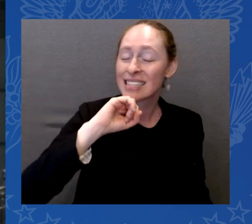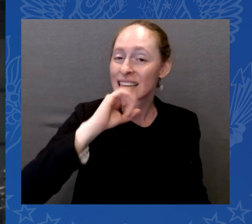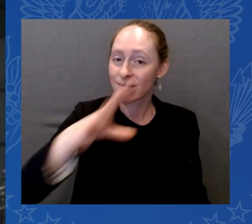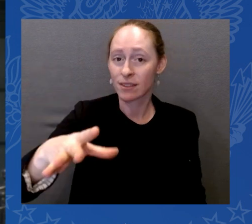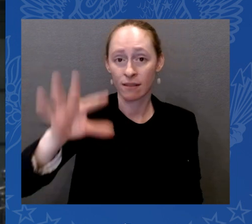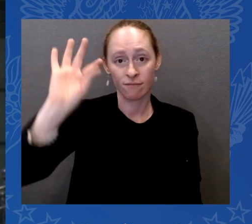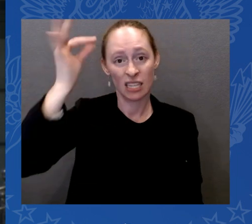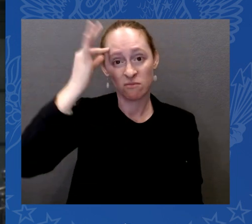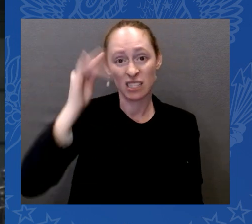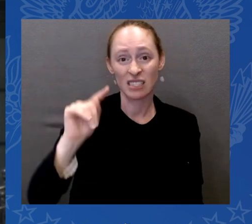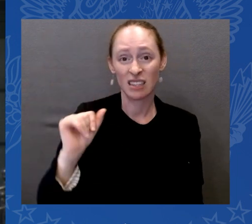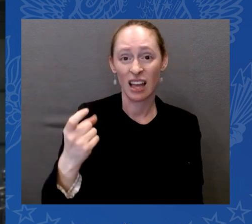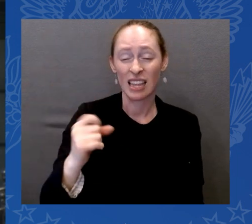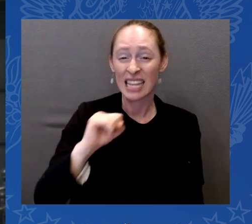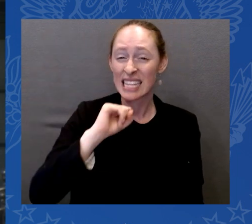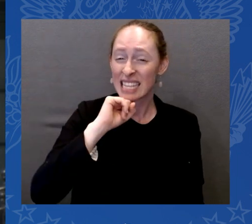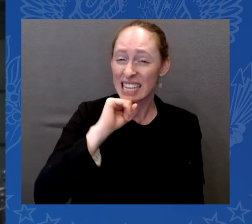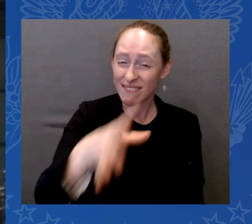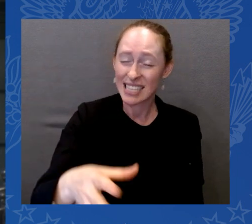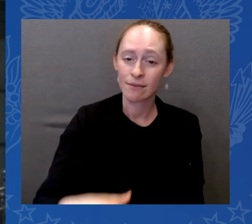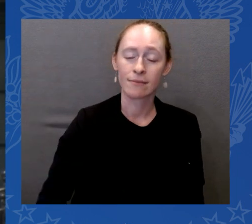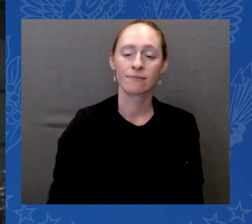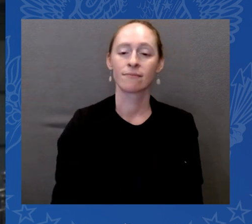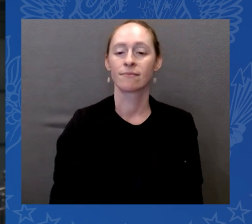with lobbyists and money, they lost and the people won.